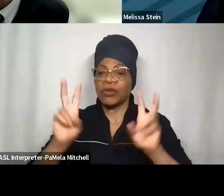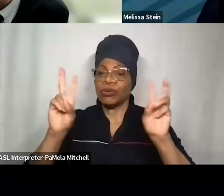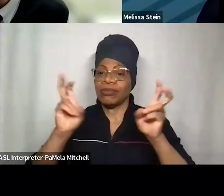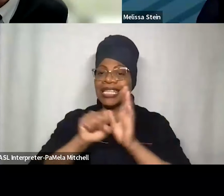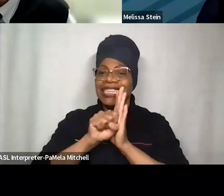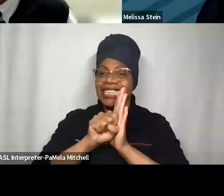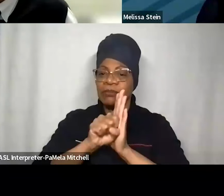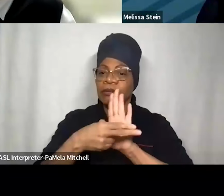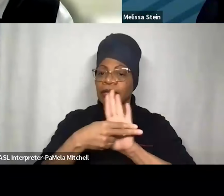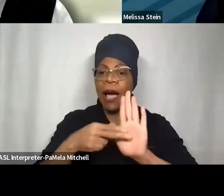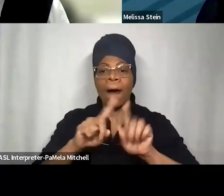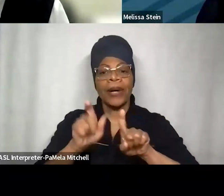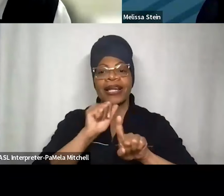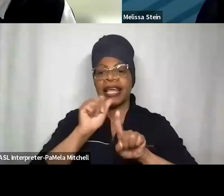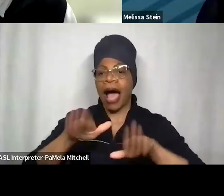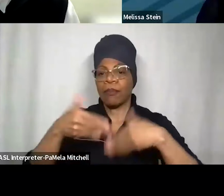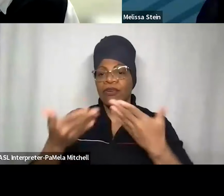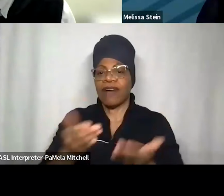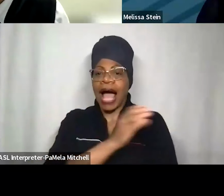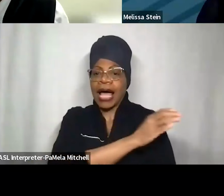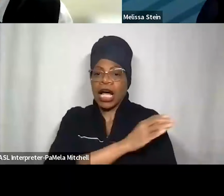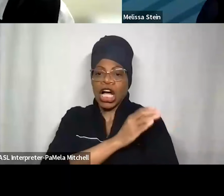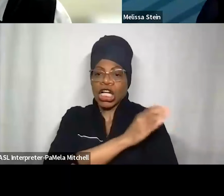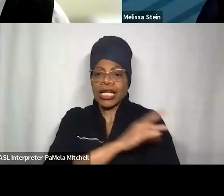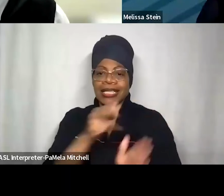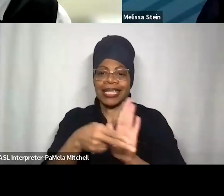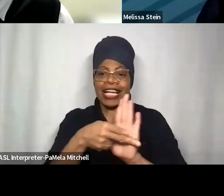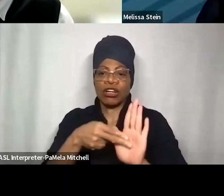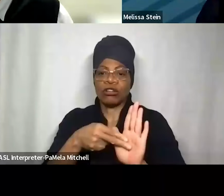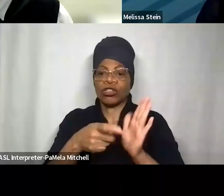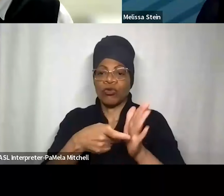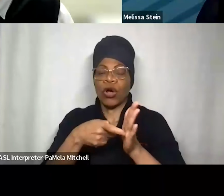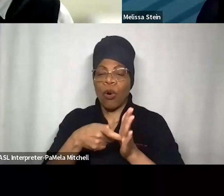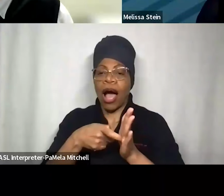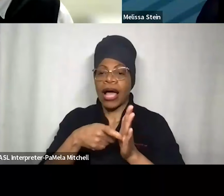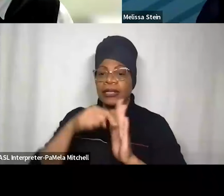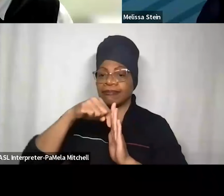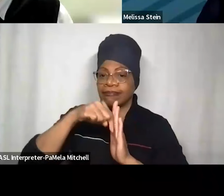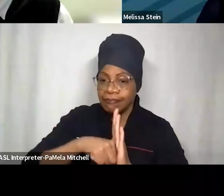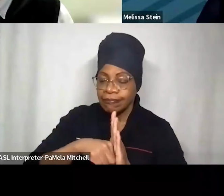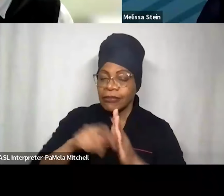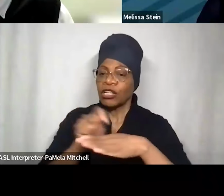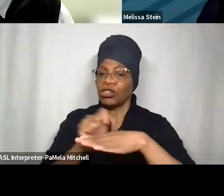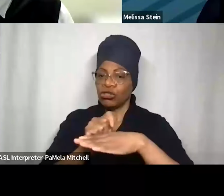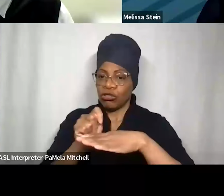but do not provide a clinical diagnosis, which requires a higher degree of training clearly by a clinician.